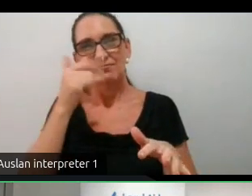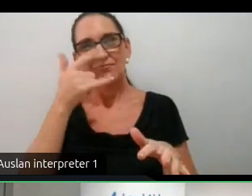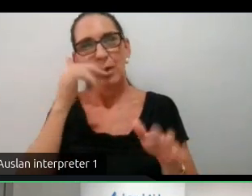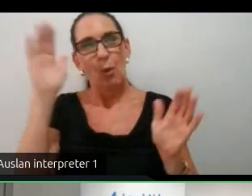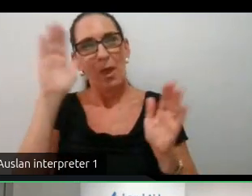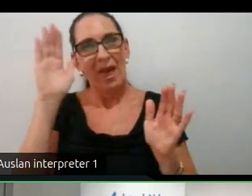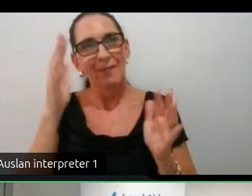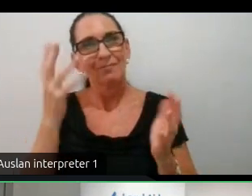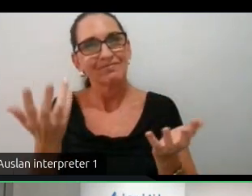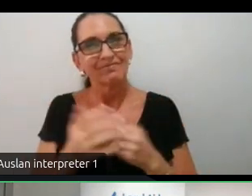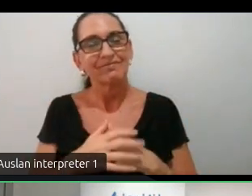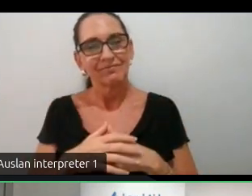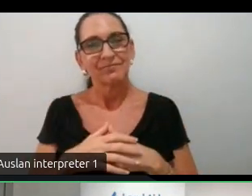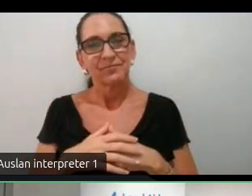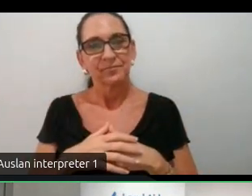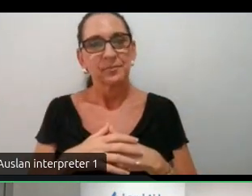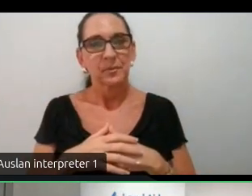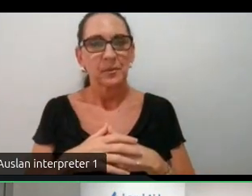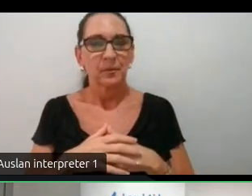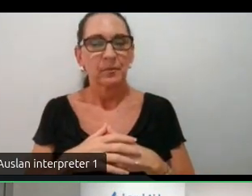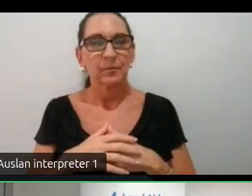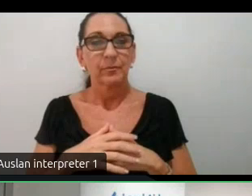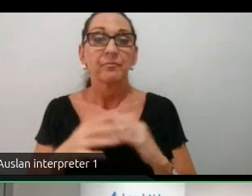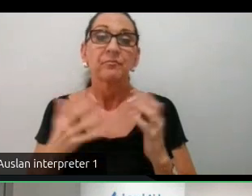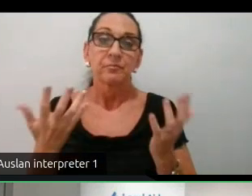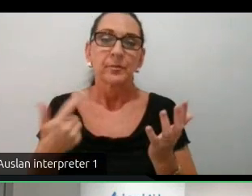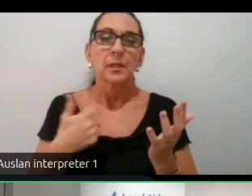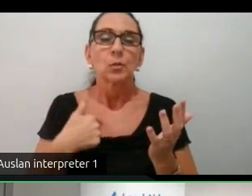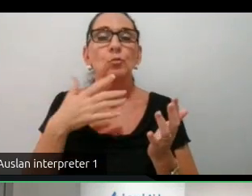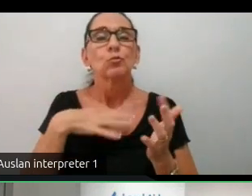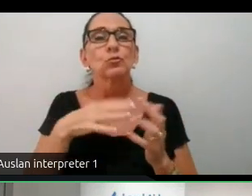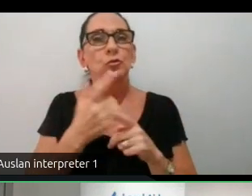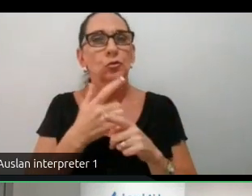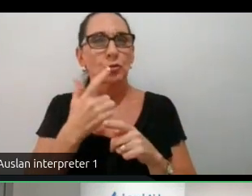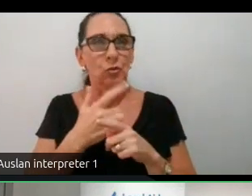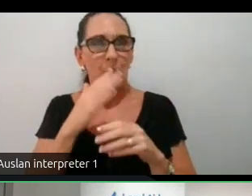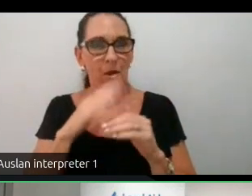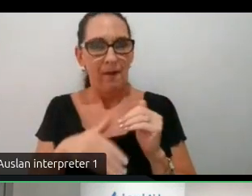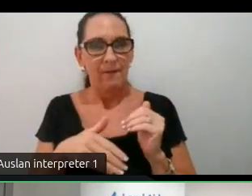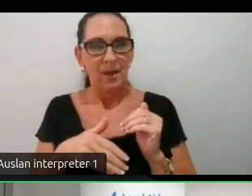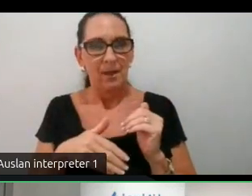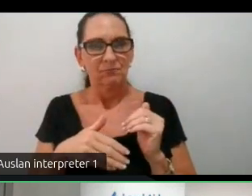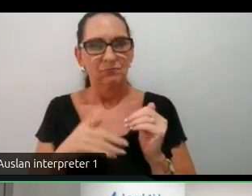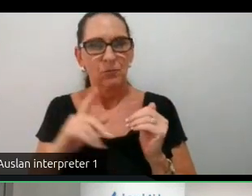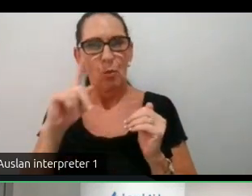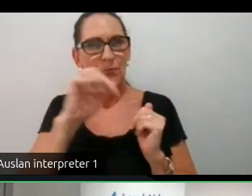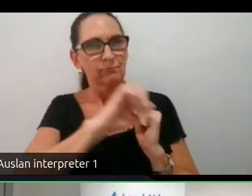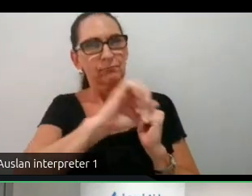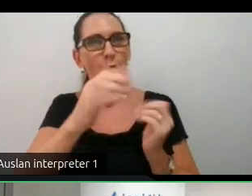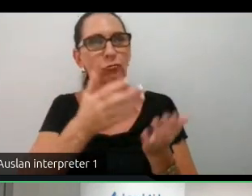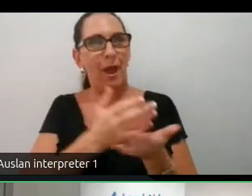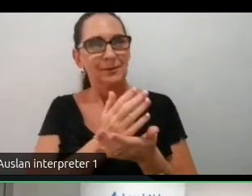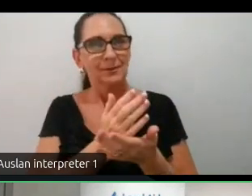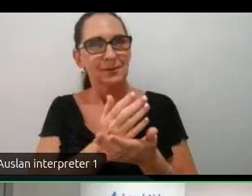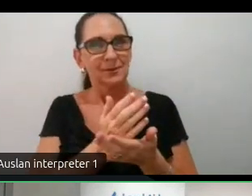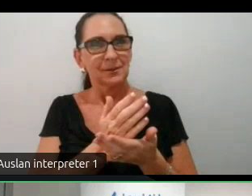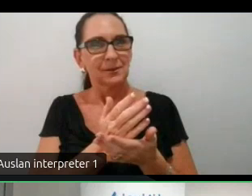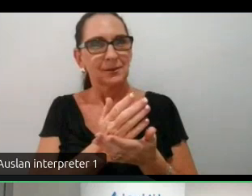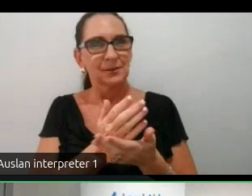you cop a bit of that as well um so we wanted to talk about what what our clients rights are after